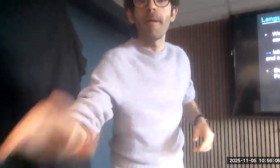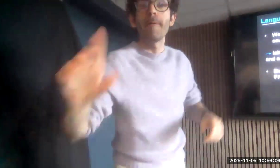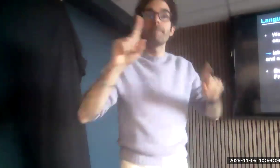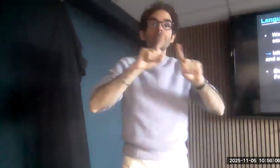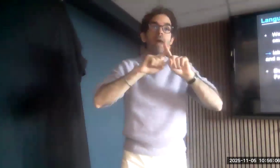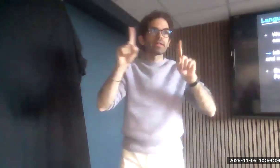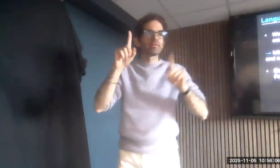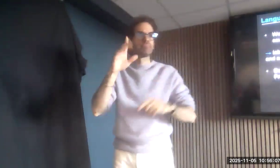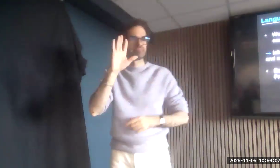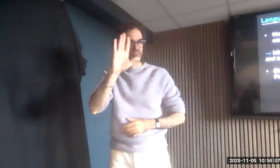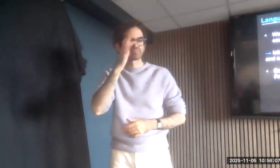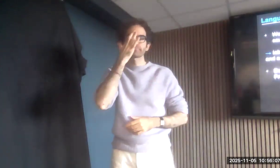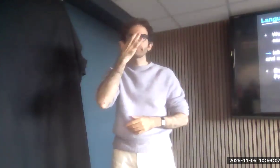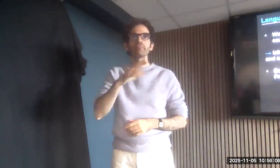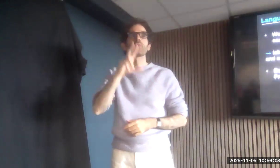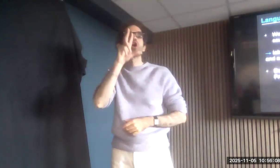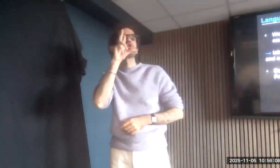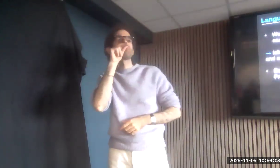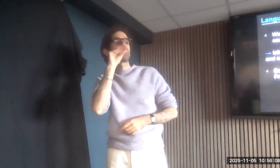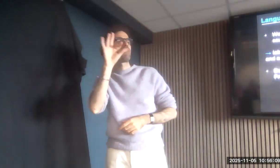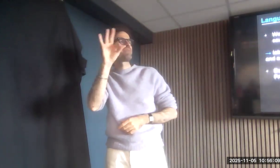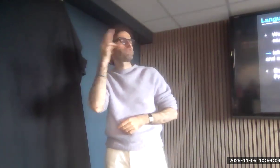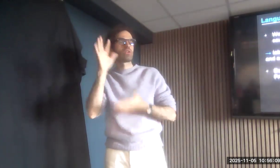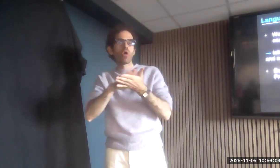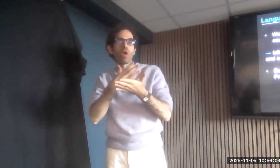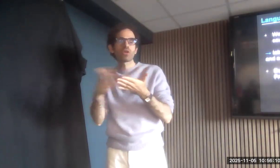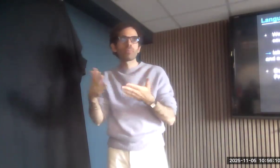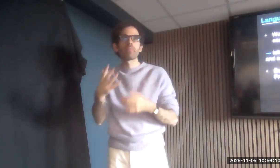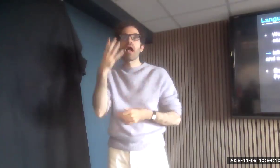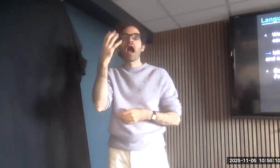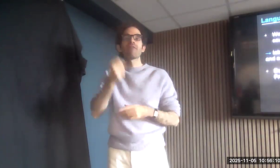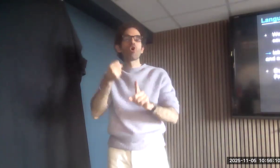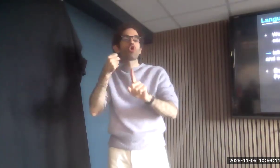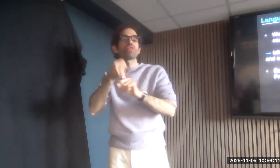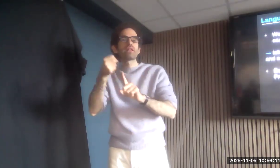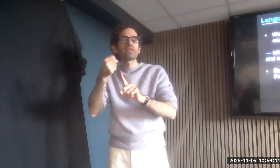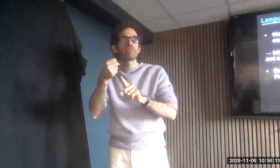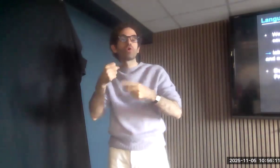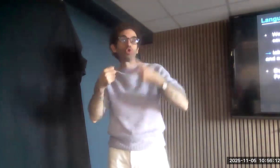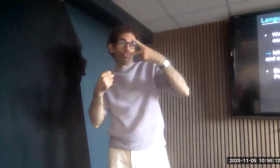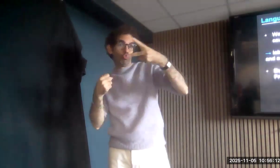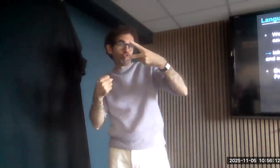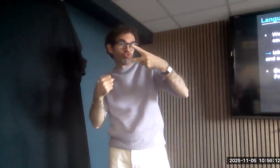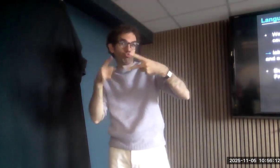considered that the grammar is… similar, but in spoken French,